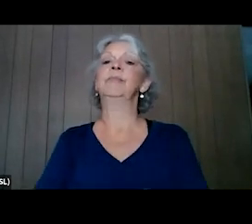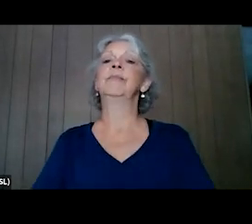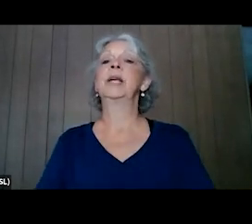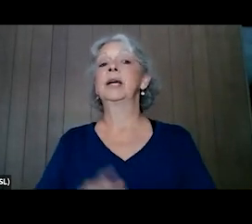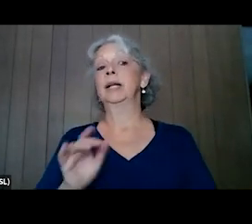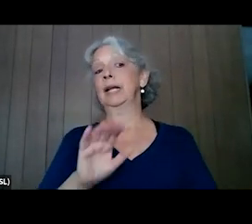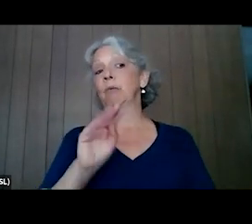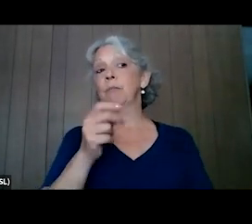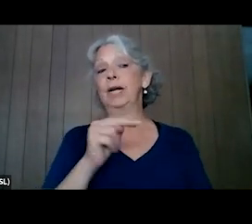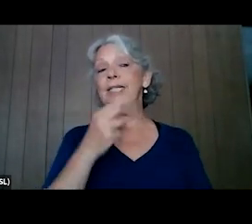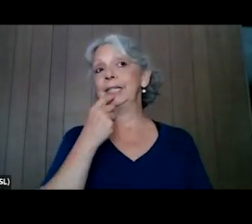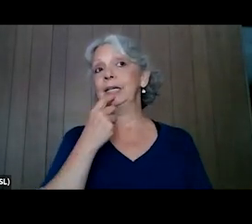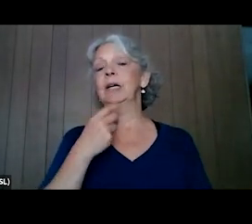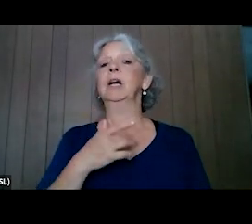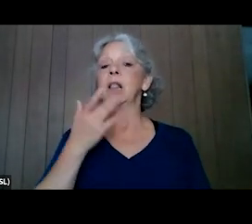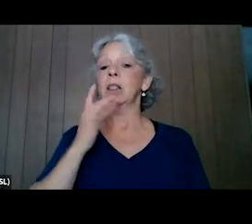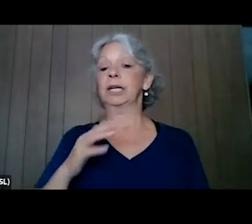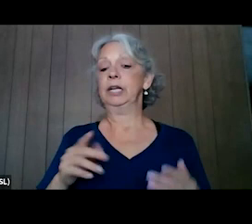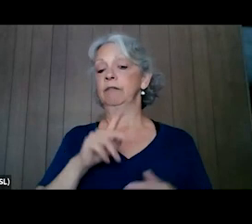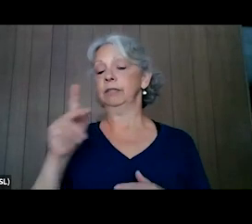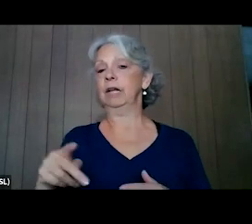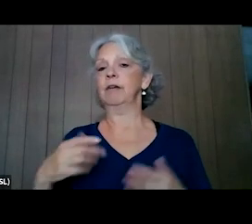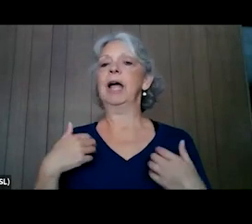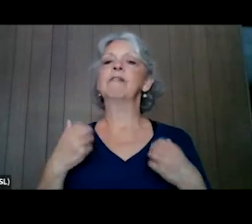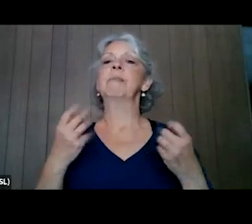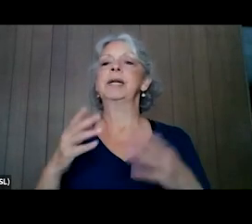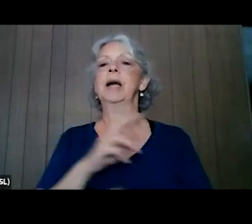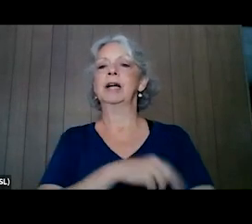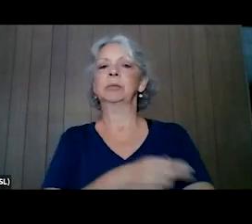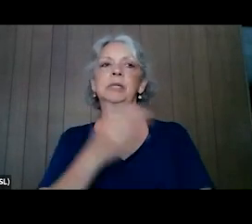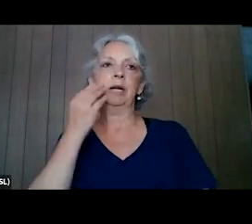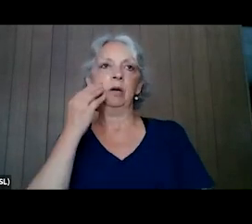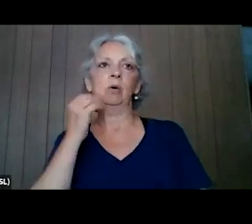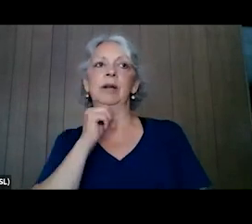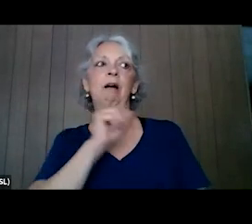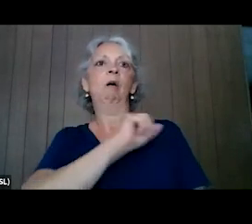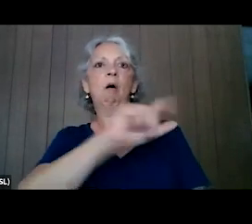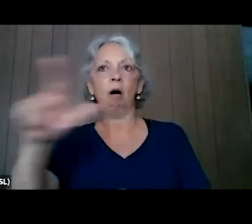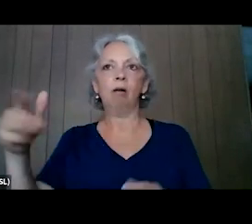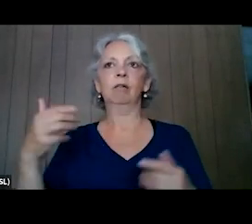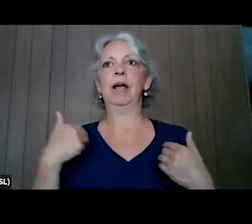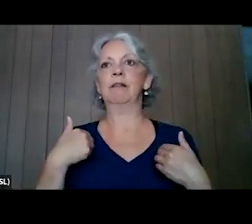I mean we're lucky in Philly we have multiple hospitals, and I know that's not the case for all of you. Like you might only have one hospital in your area